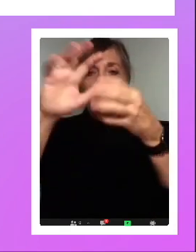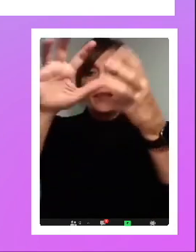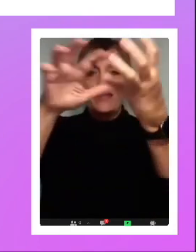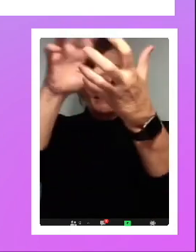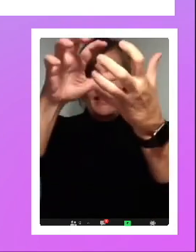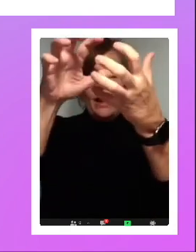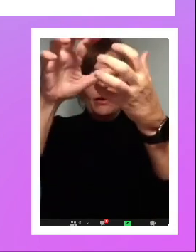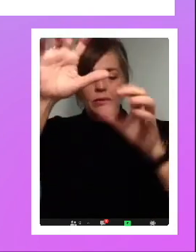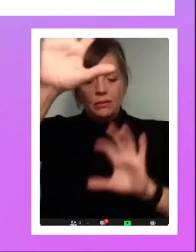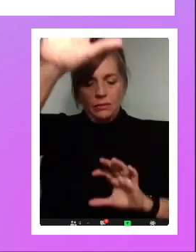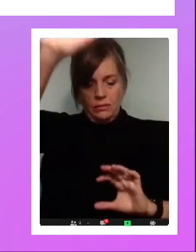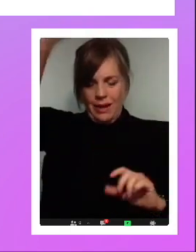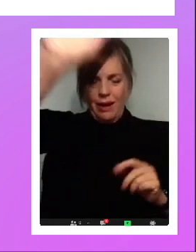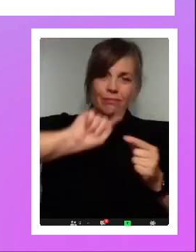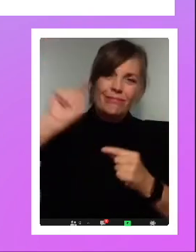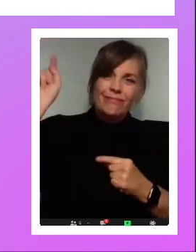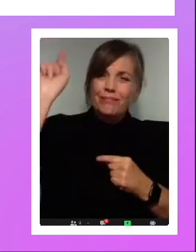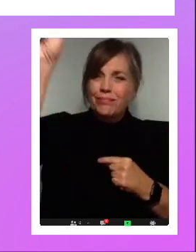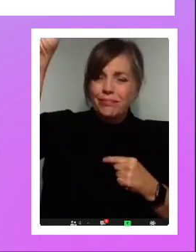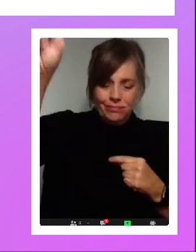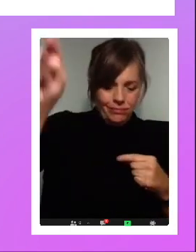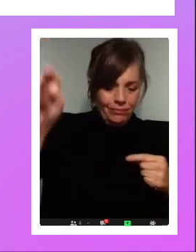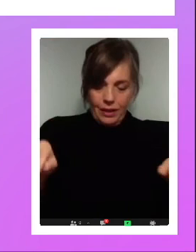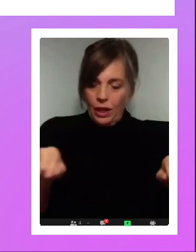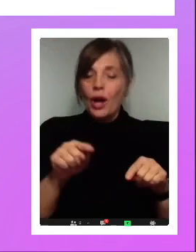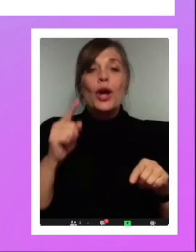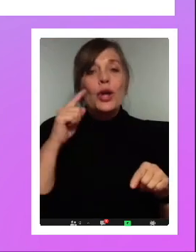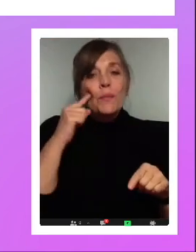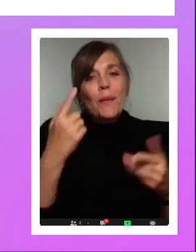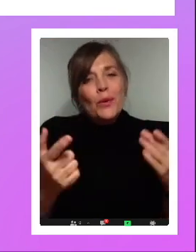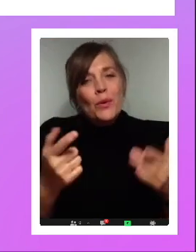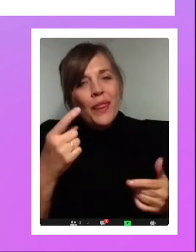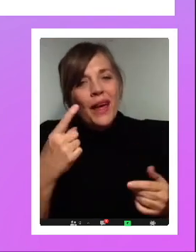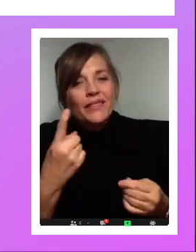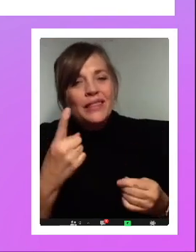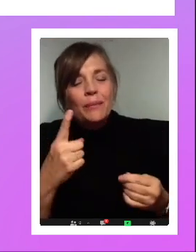that is capable of performing local processing